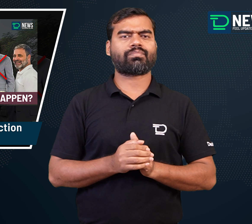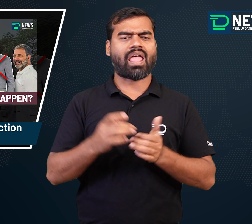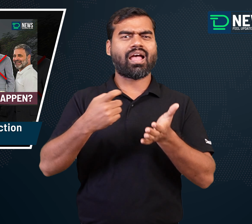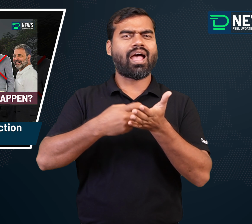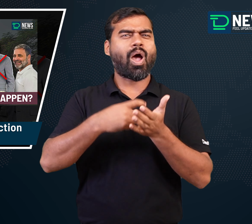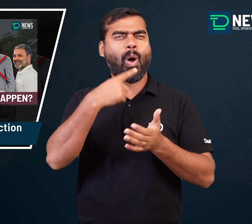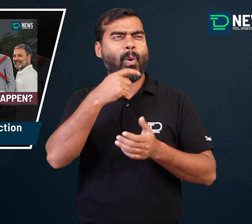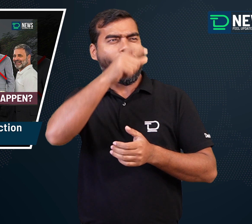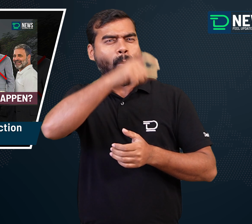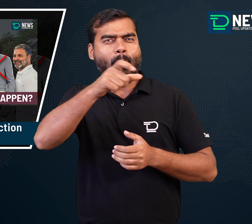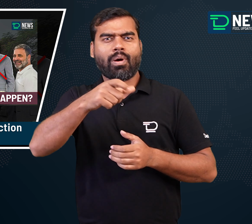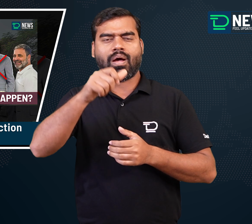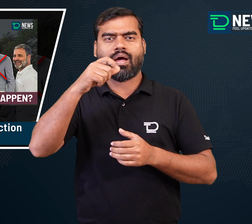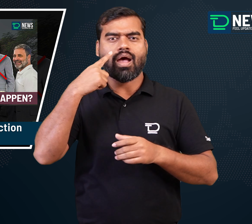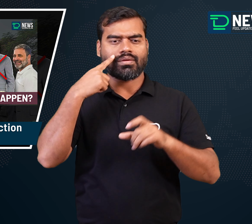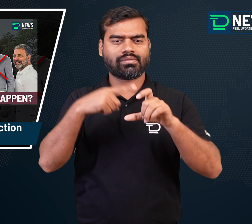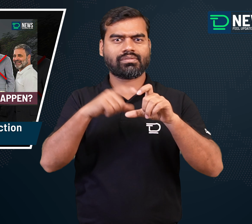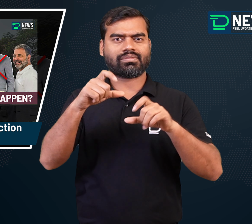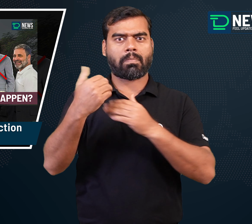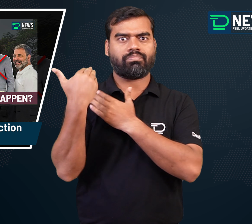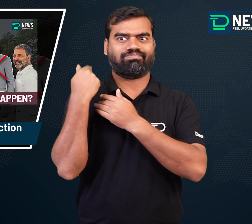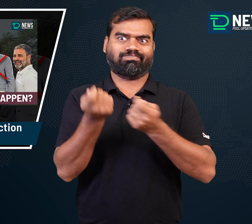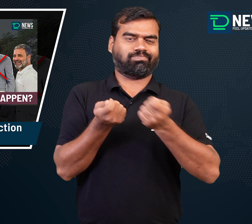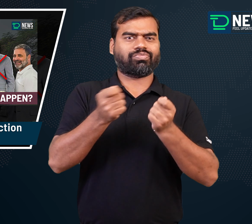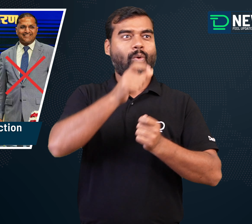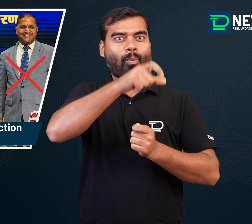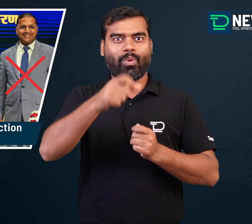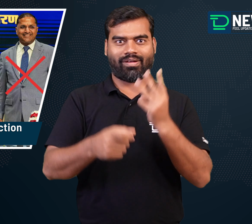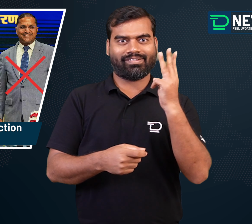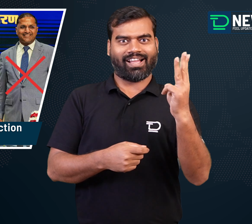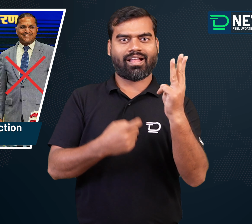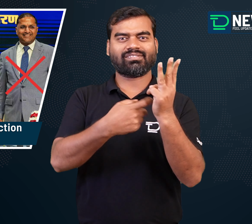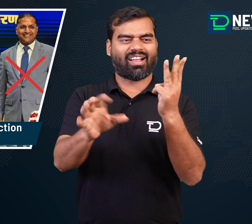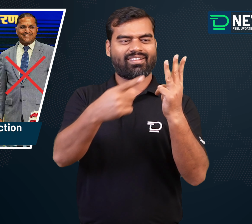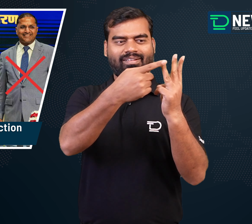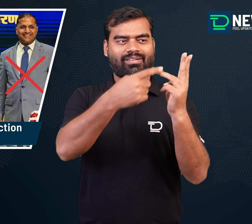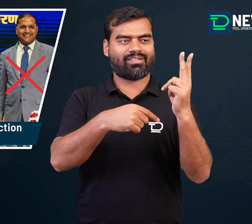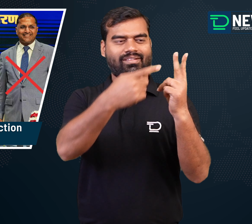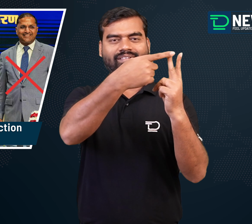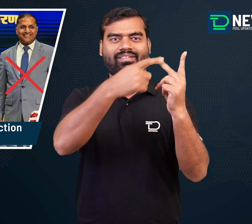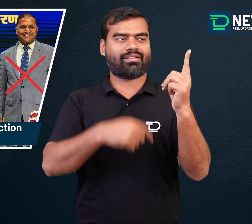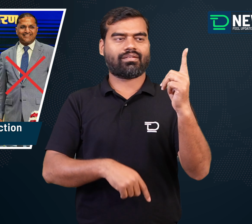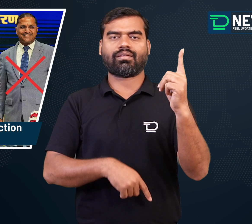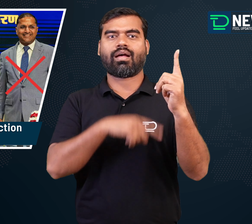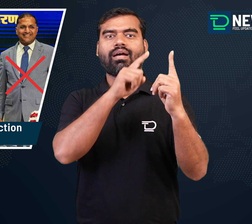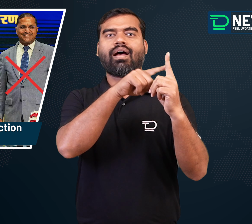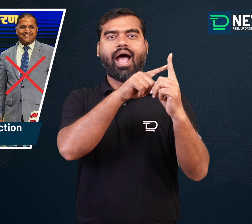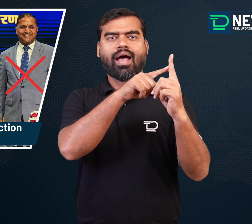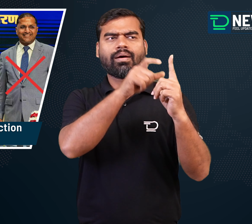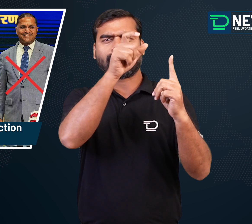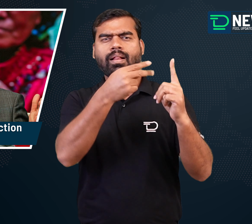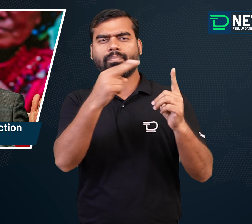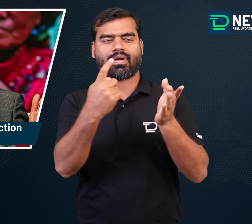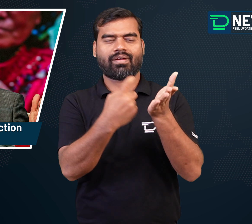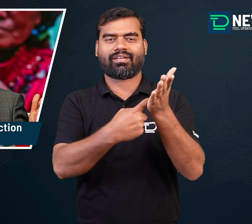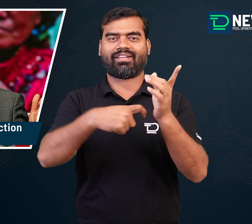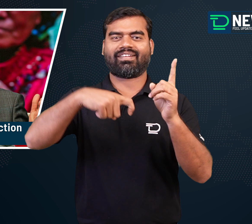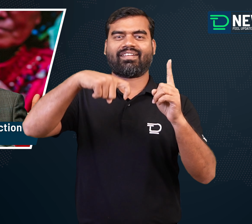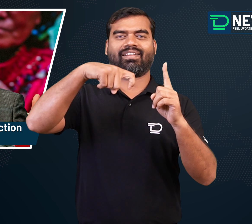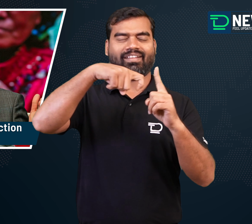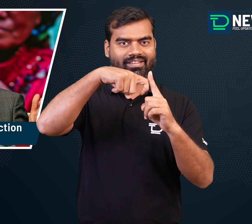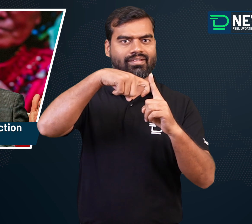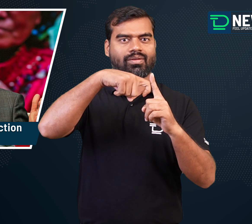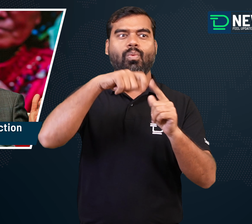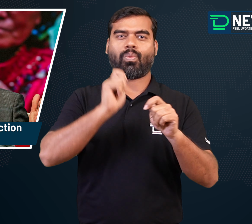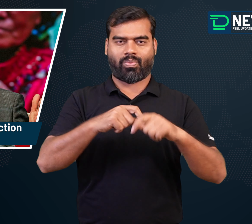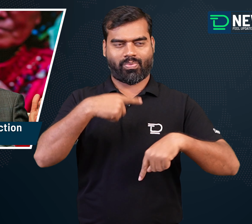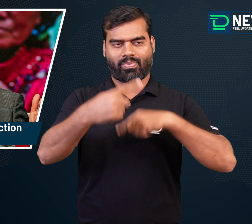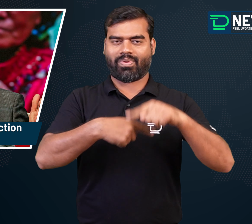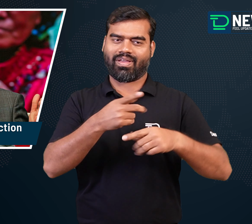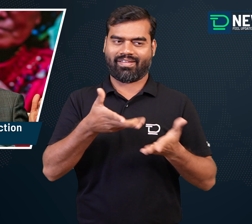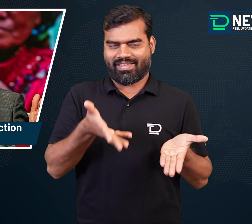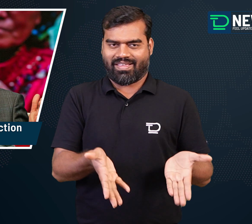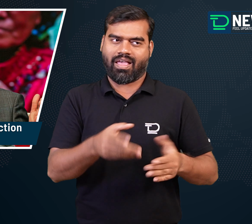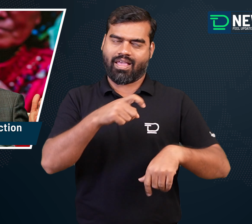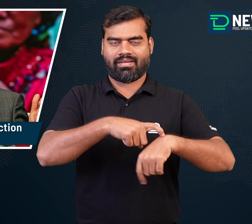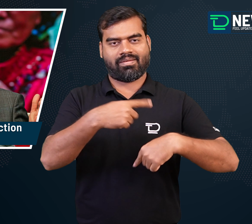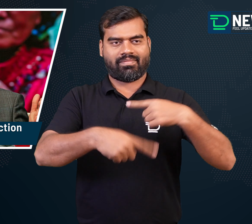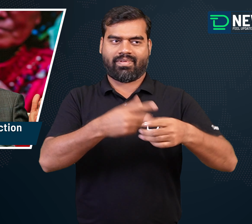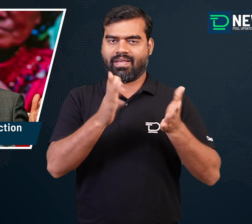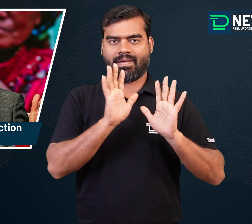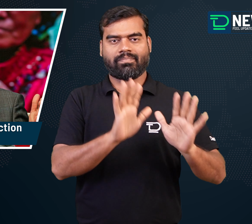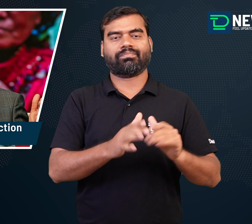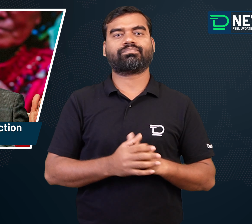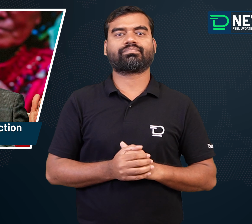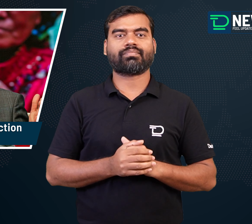Right now, there is only one chief commissioner, Rajiv Kumar.